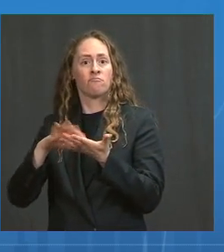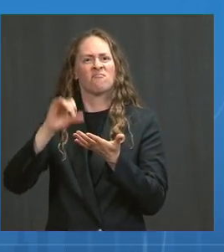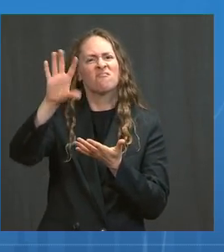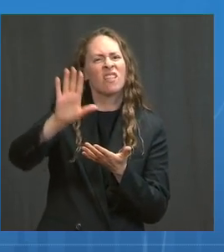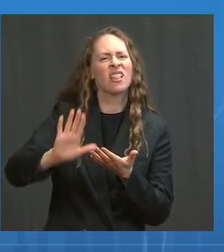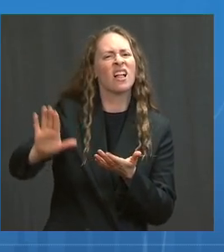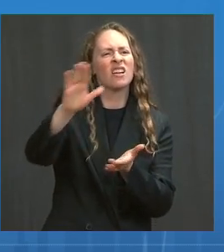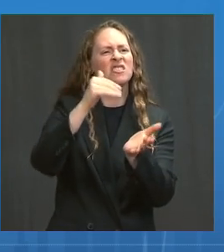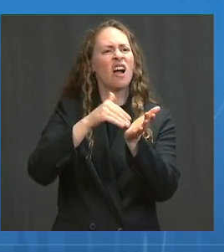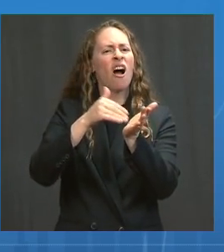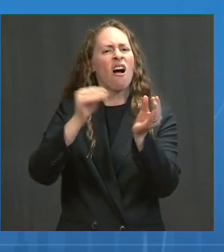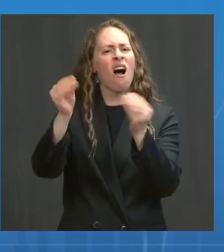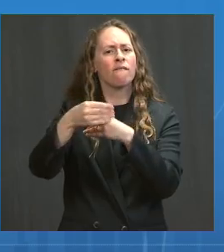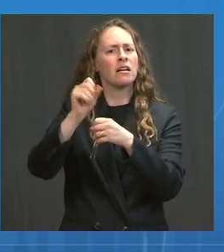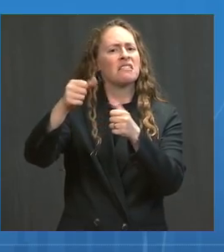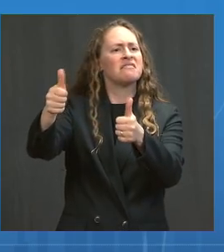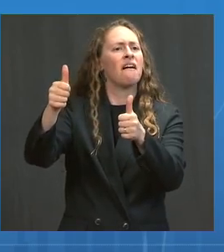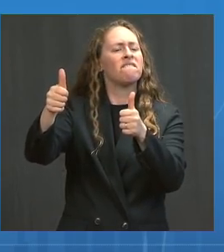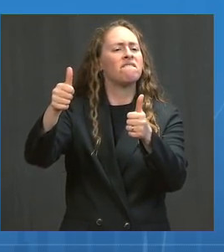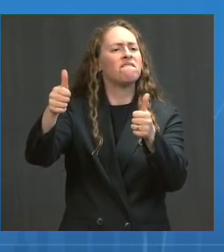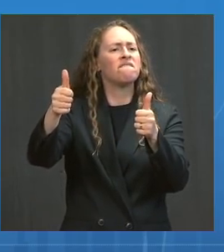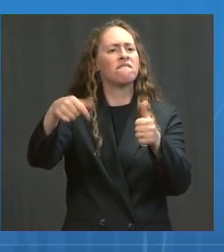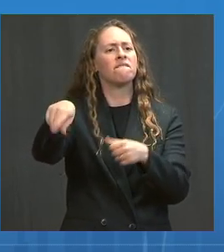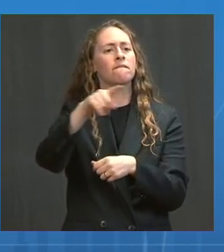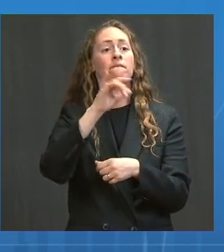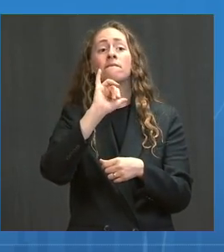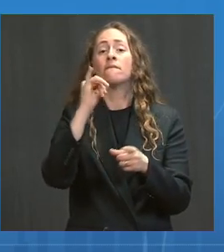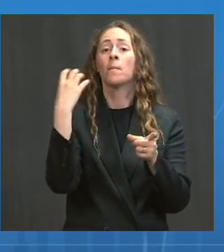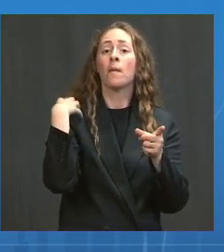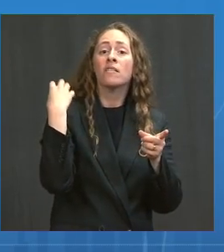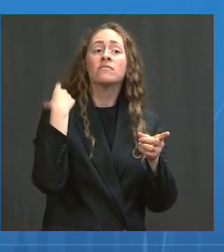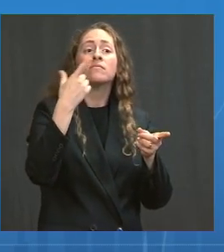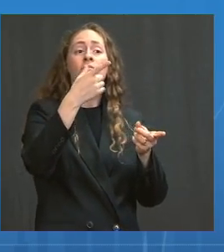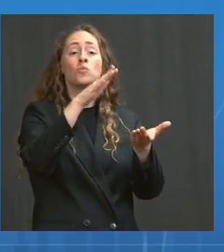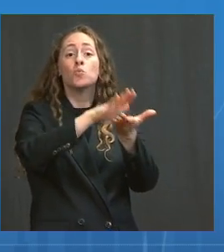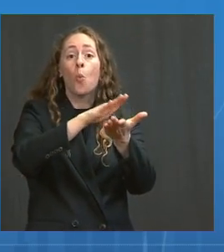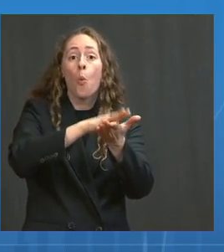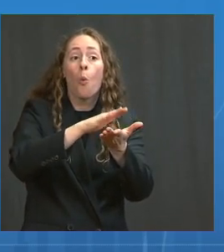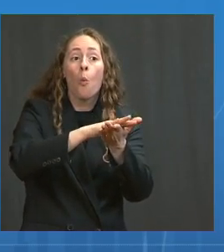and schools to bring vaccines on site as people go back to school and back to work.